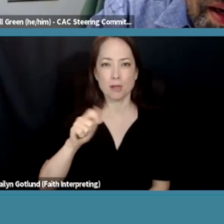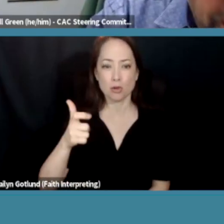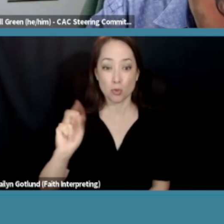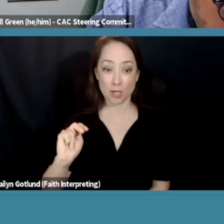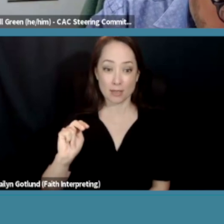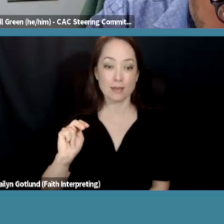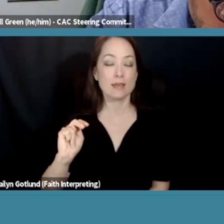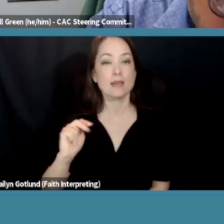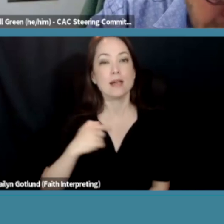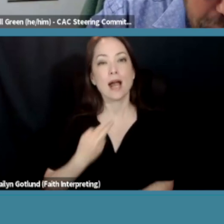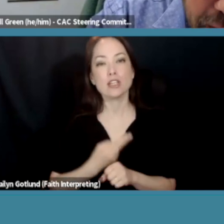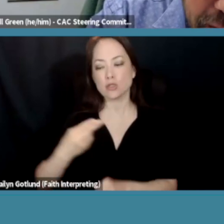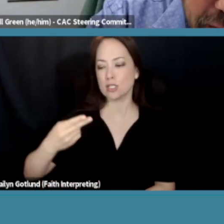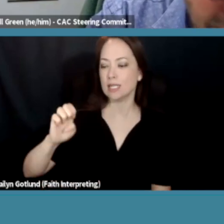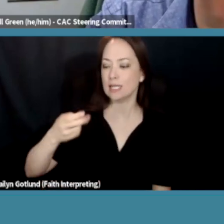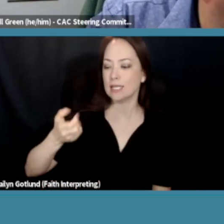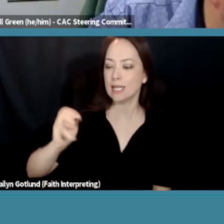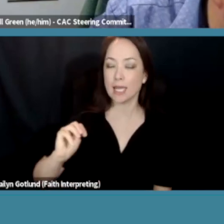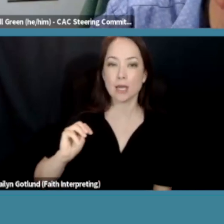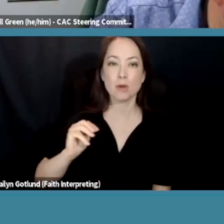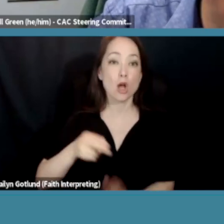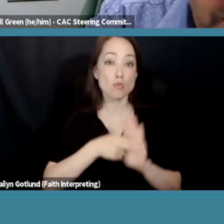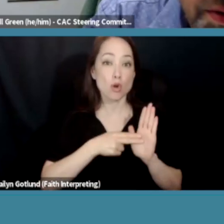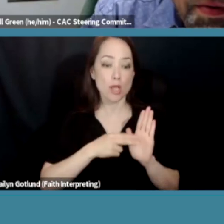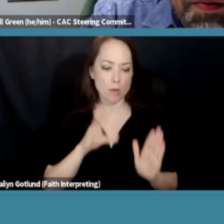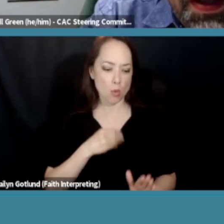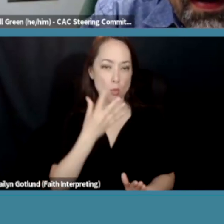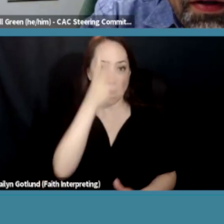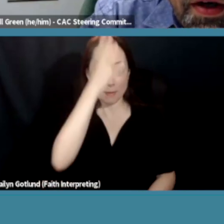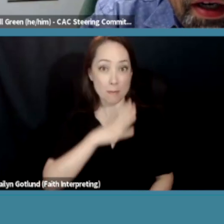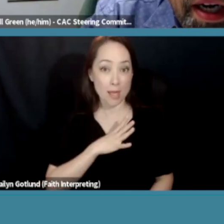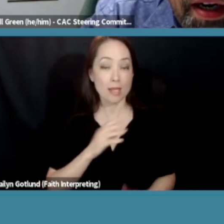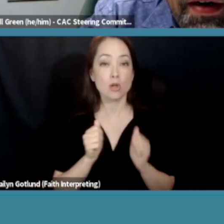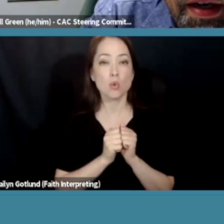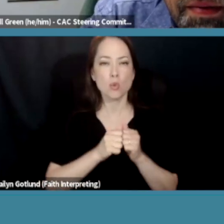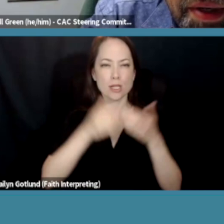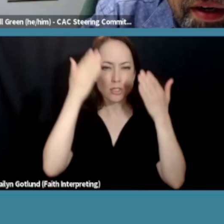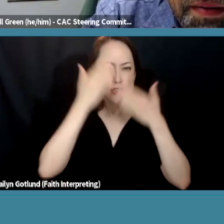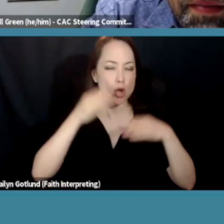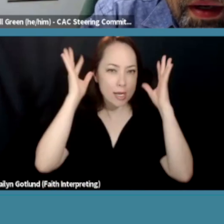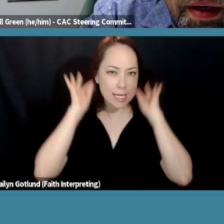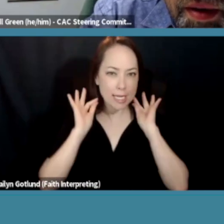I use he/him pronouns. I'm a white man with dark hair and beard.